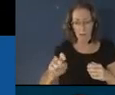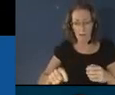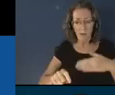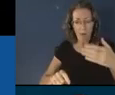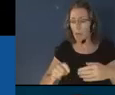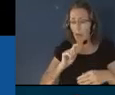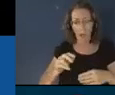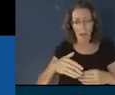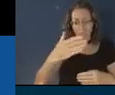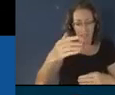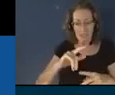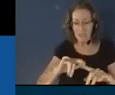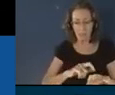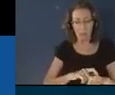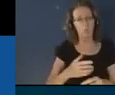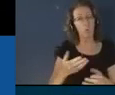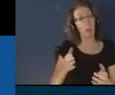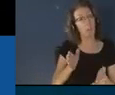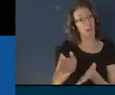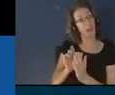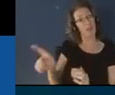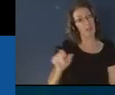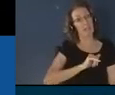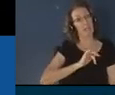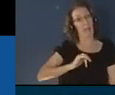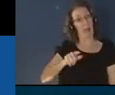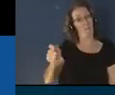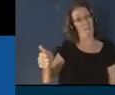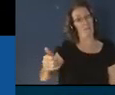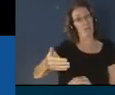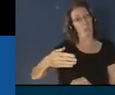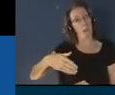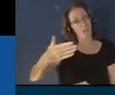same time they were presenting so just something to think about. A lot of people go oh well I'll